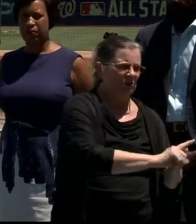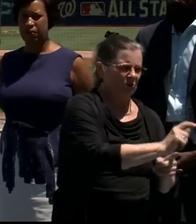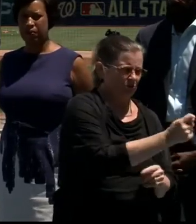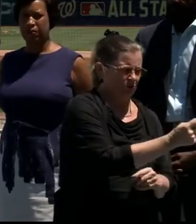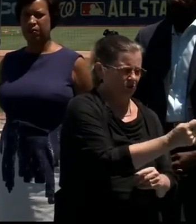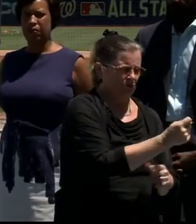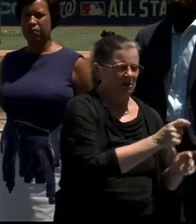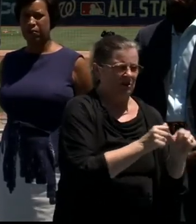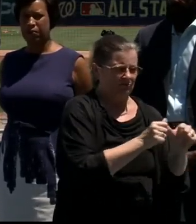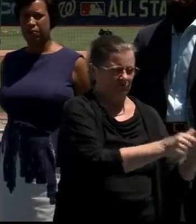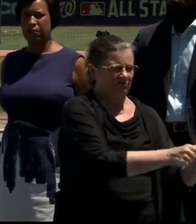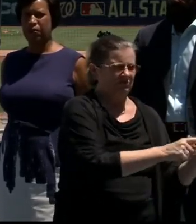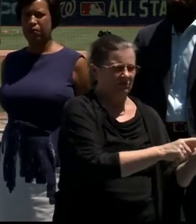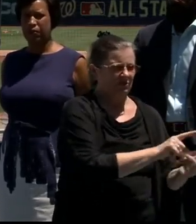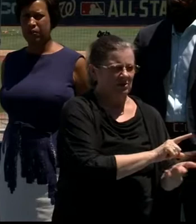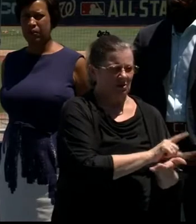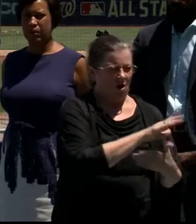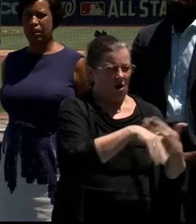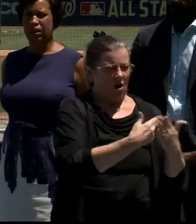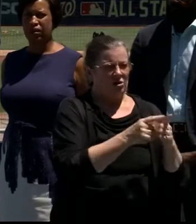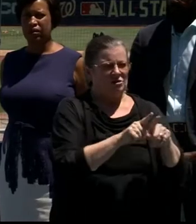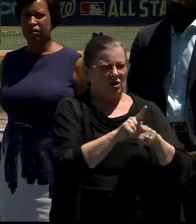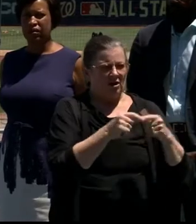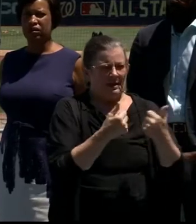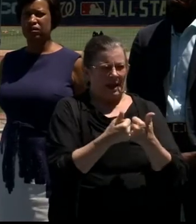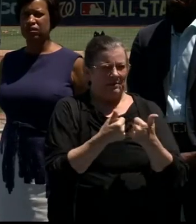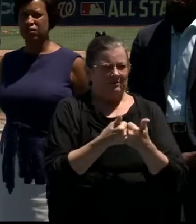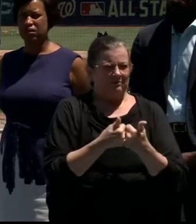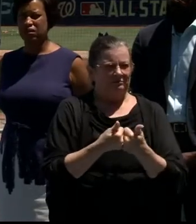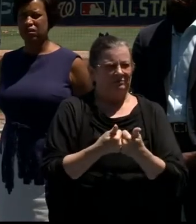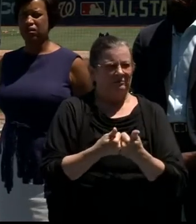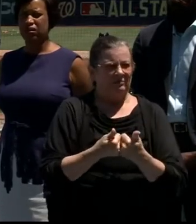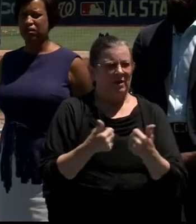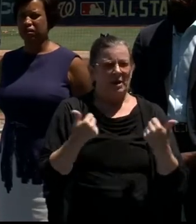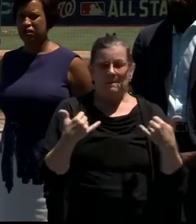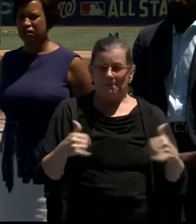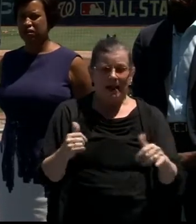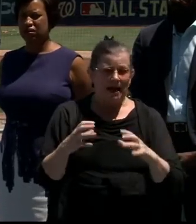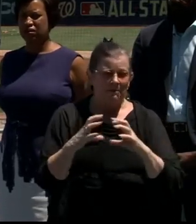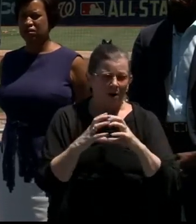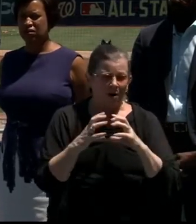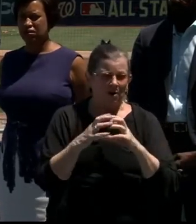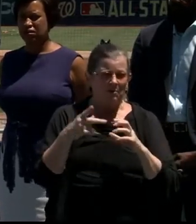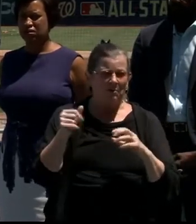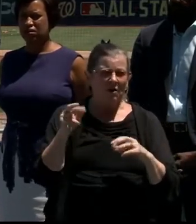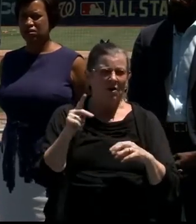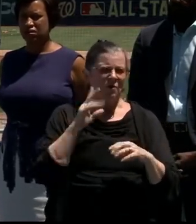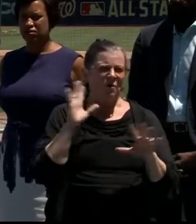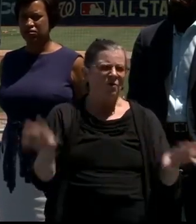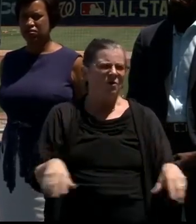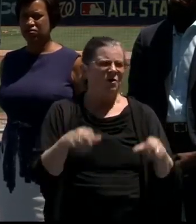PLAY BALLPARK WILL ALSO HOST AND FINISH OUR ALL-STAR COLOR RUN 00 A.M.